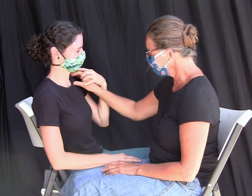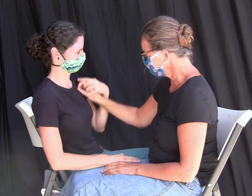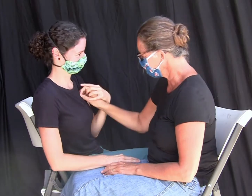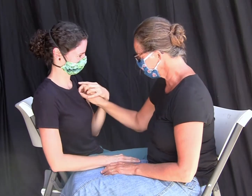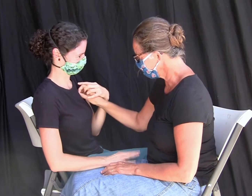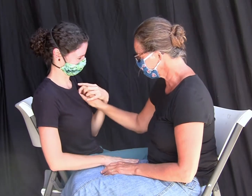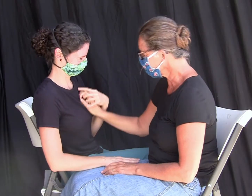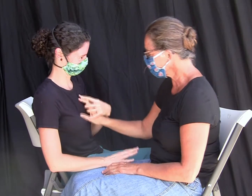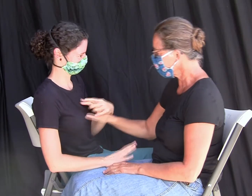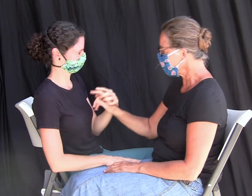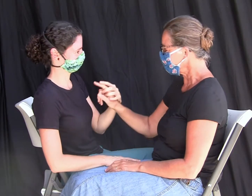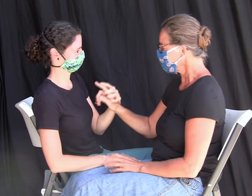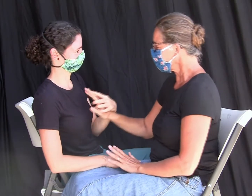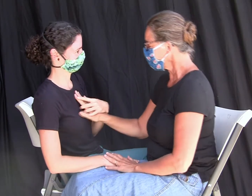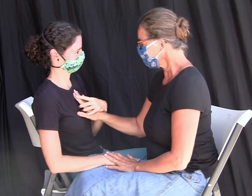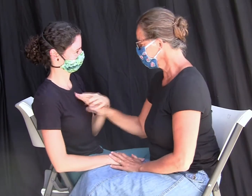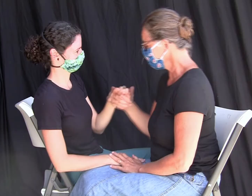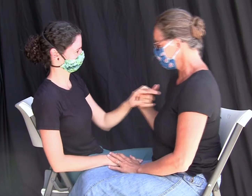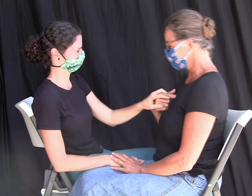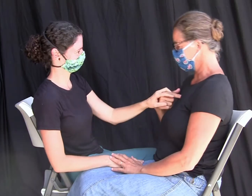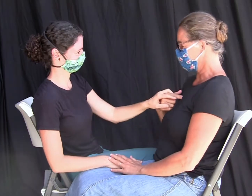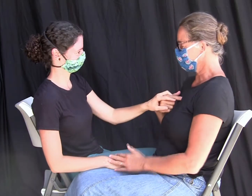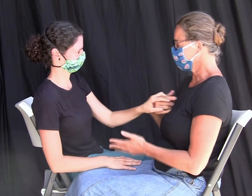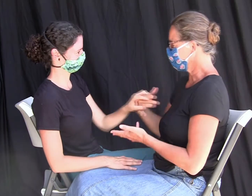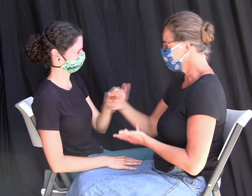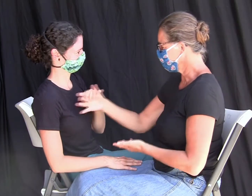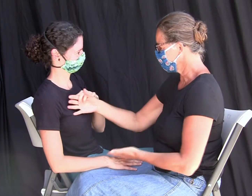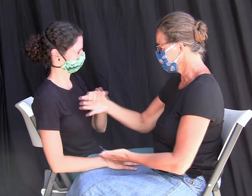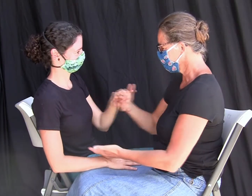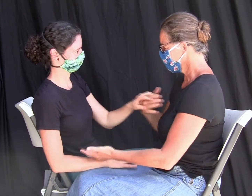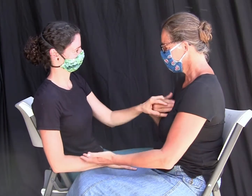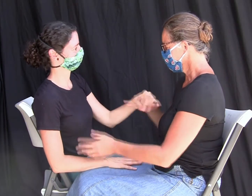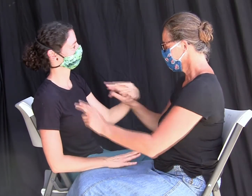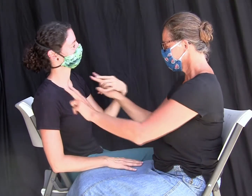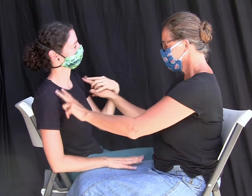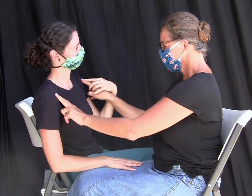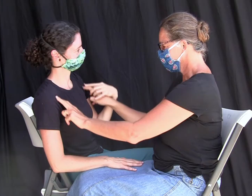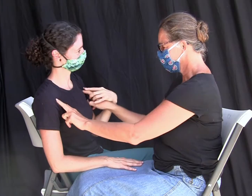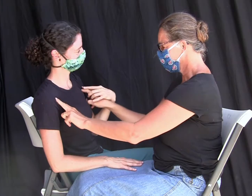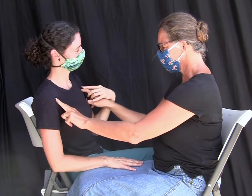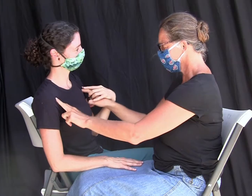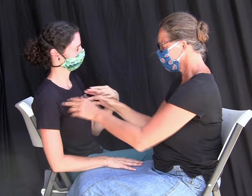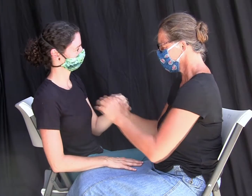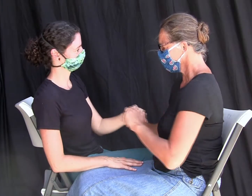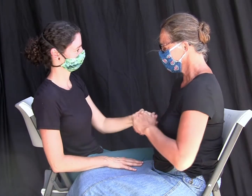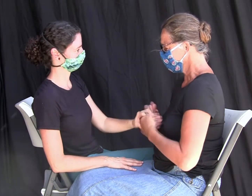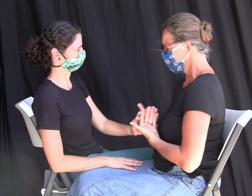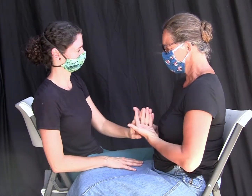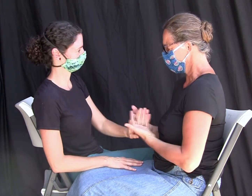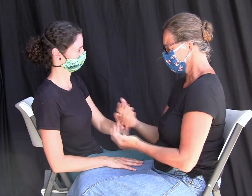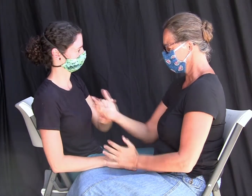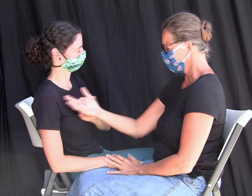Hello, my name is Jelica. I am DeafBlind. This is an introduction to Protactile language,